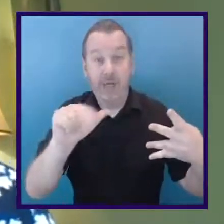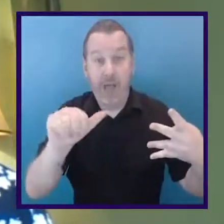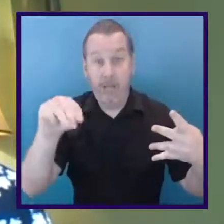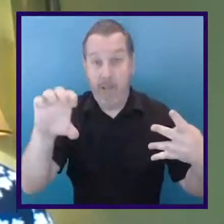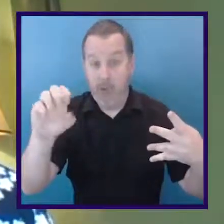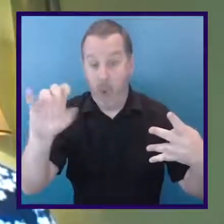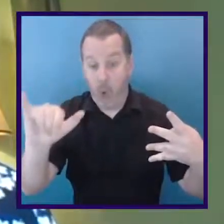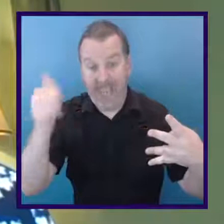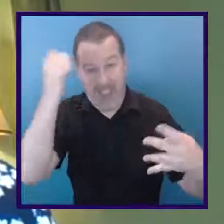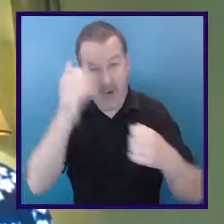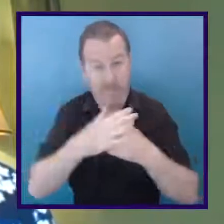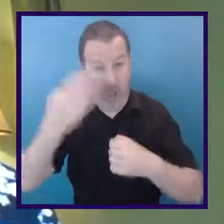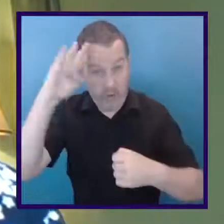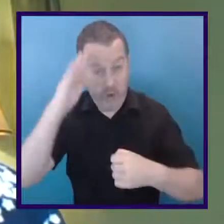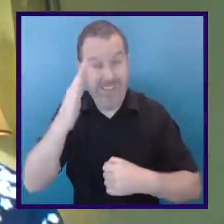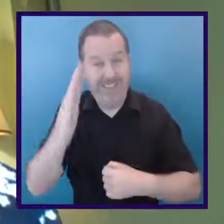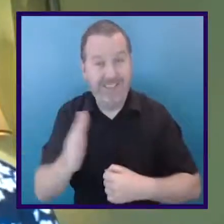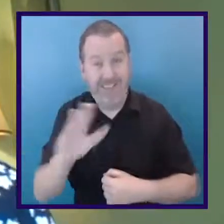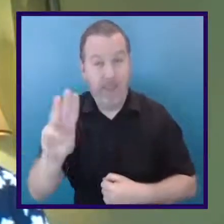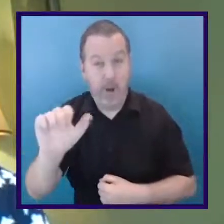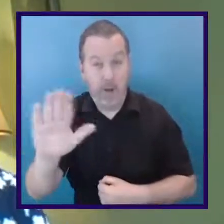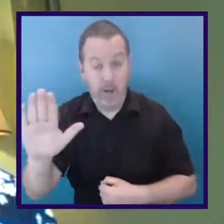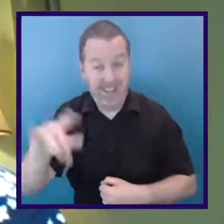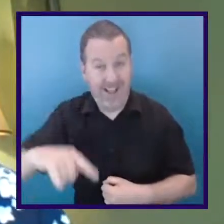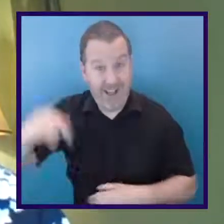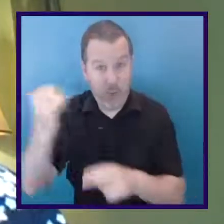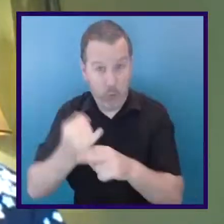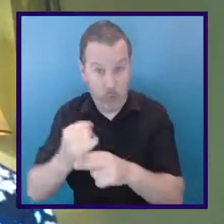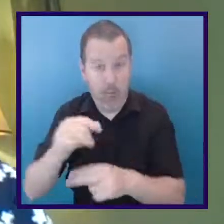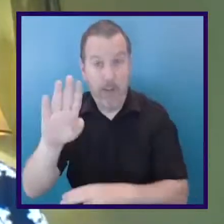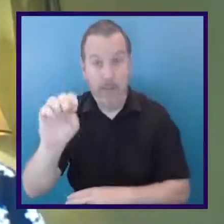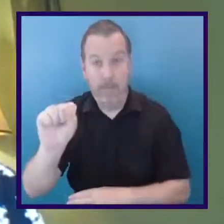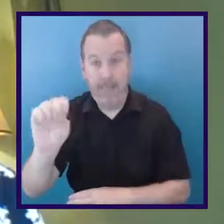the primary and post-primary pictures from a teacher perspective.